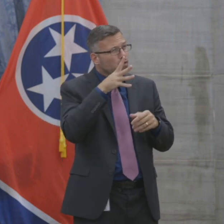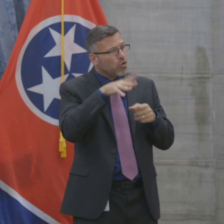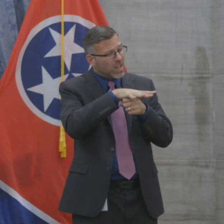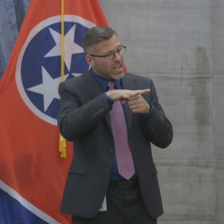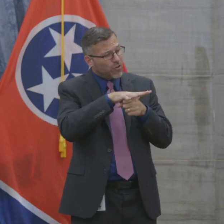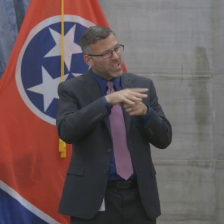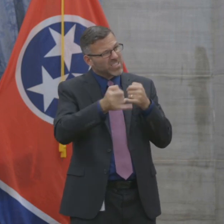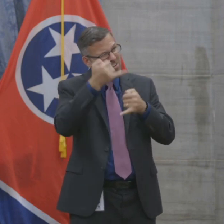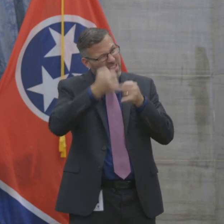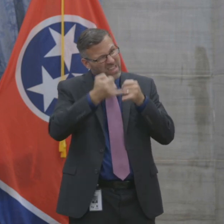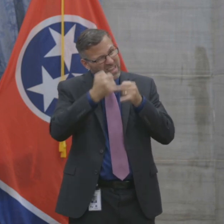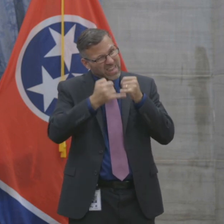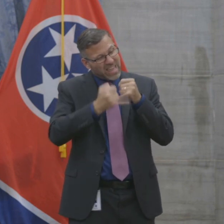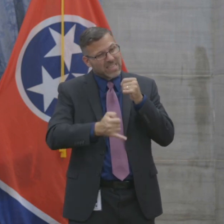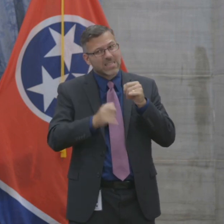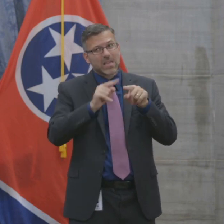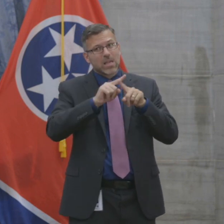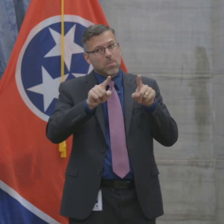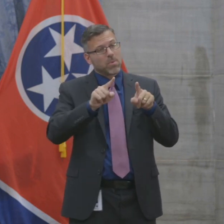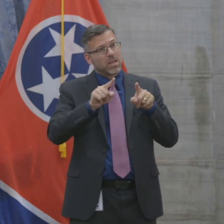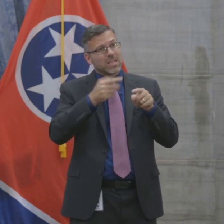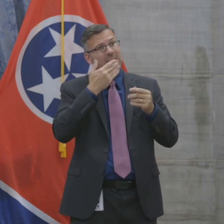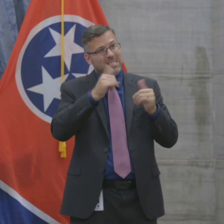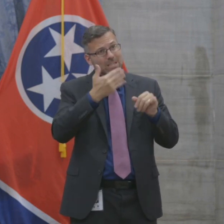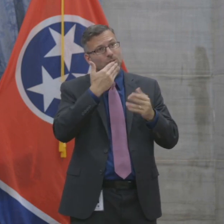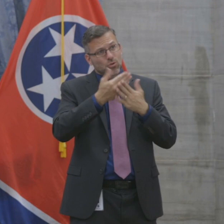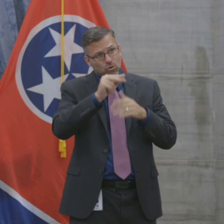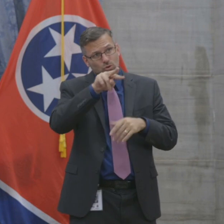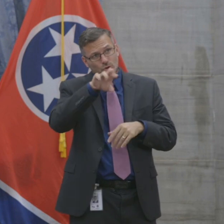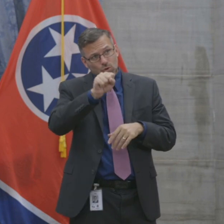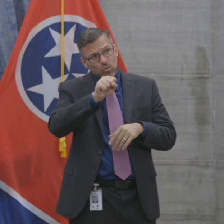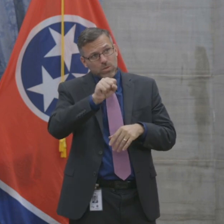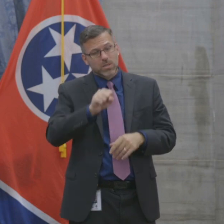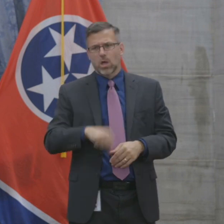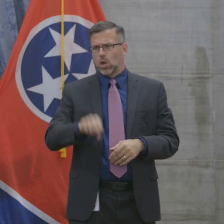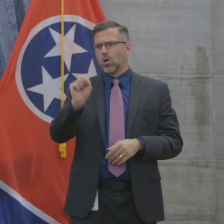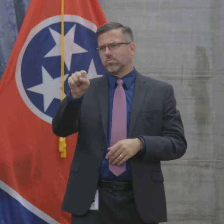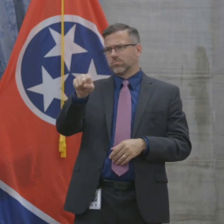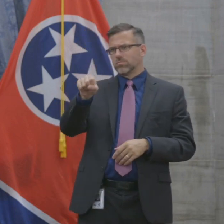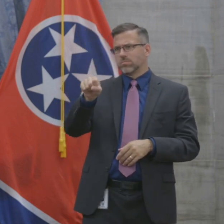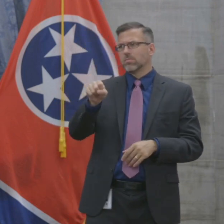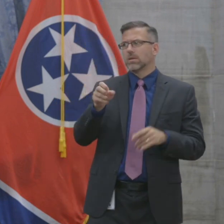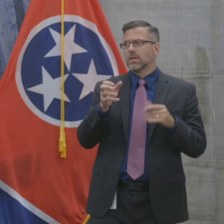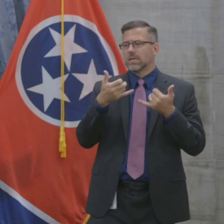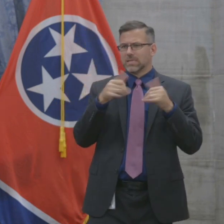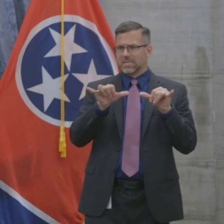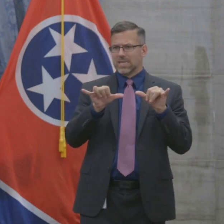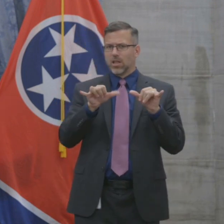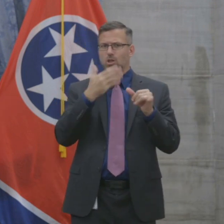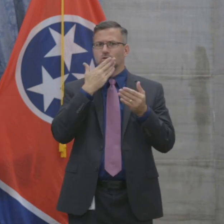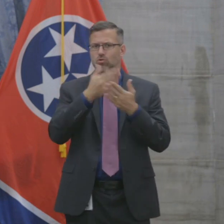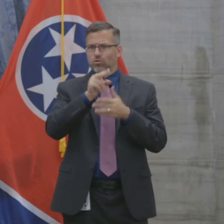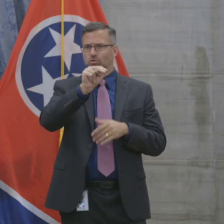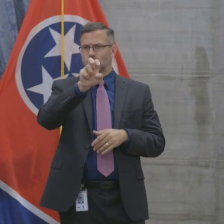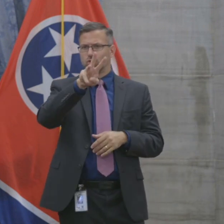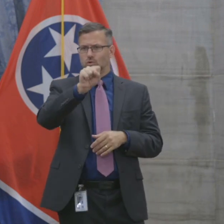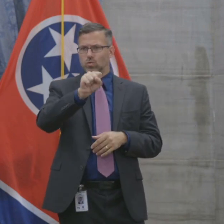and rural, are either stable to declining. We -- what we're seeing here in Tennessee is the same trend that we're seeing